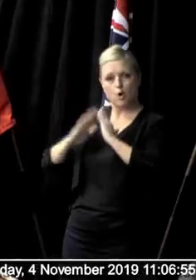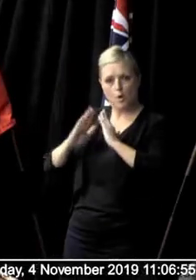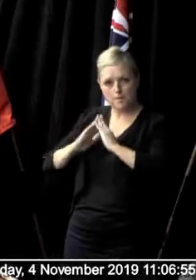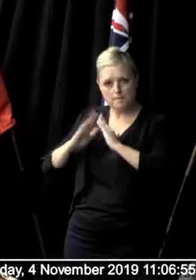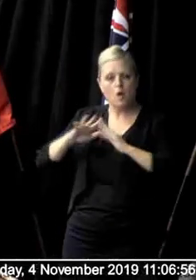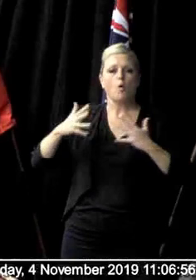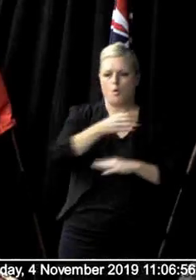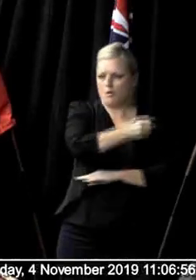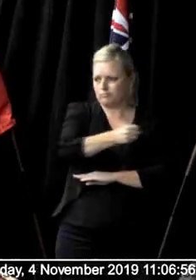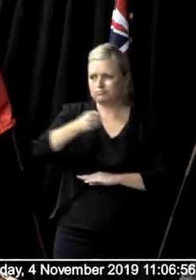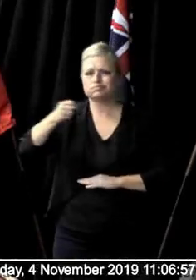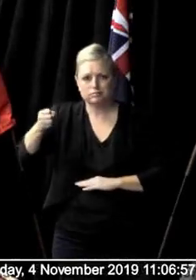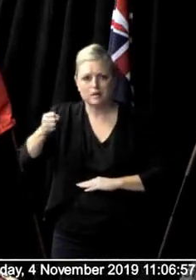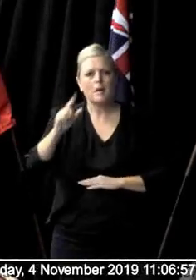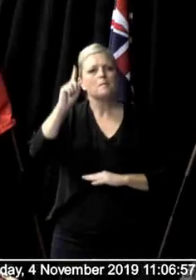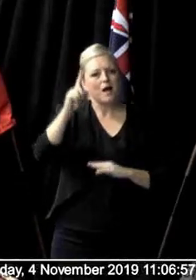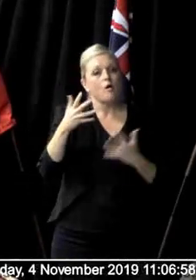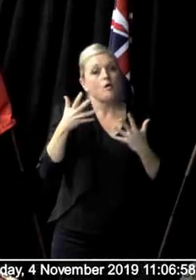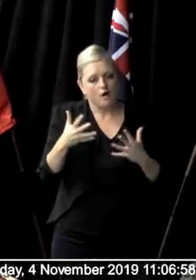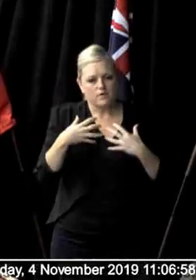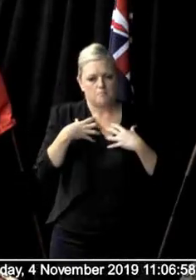new layer of financial stress to their concerns.